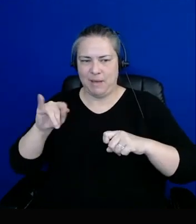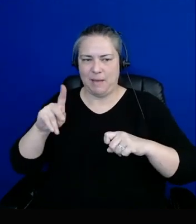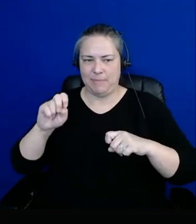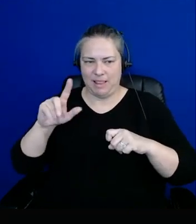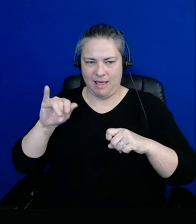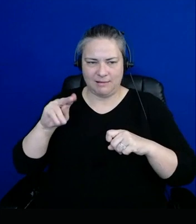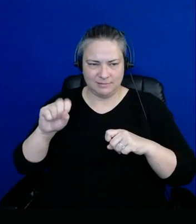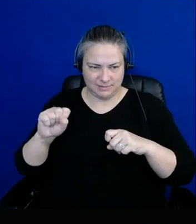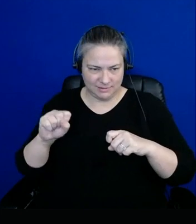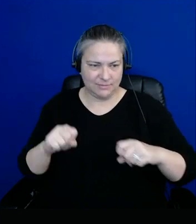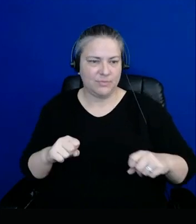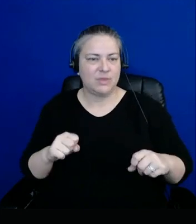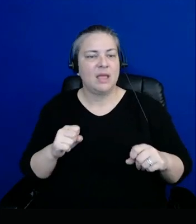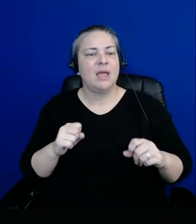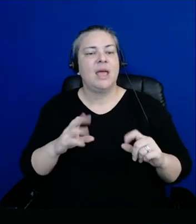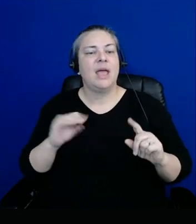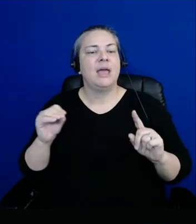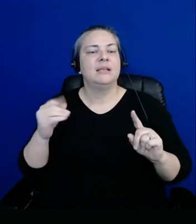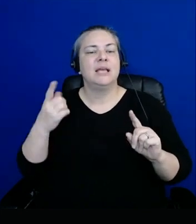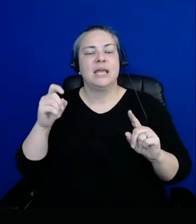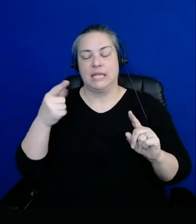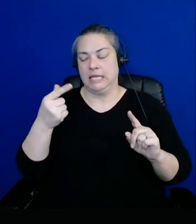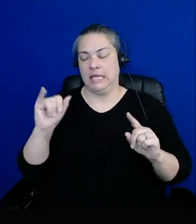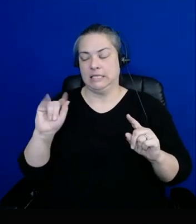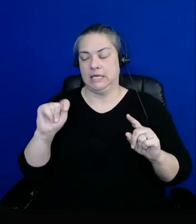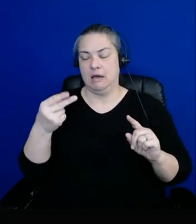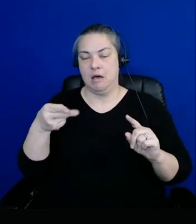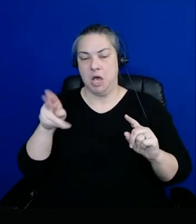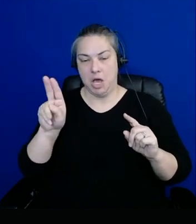And GitHub is our primary source control service, with the